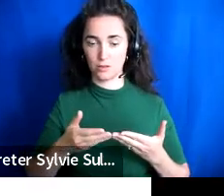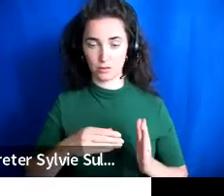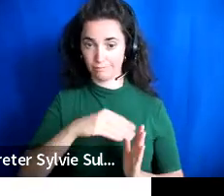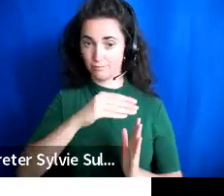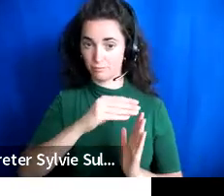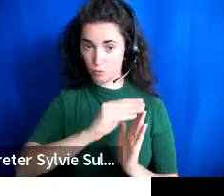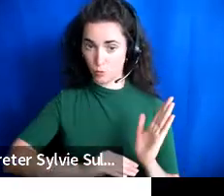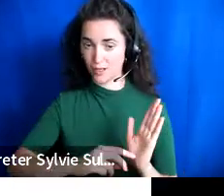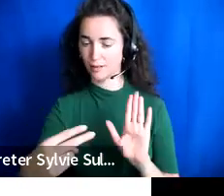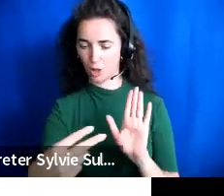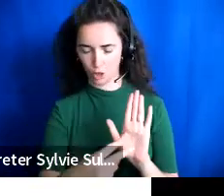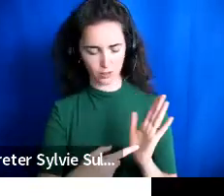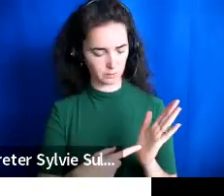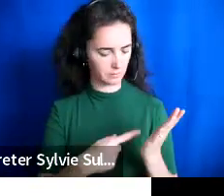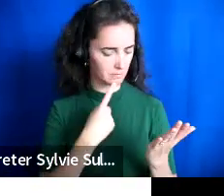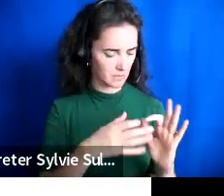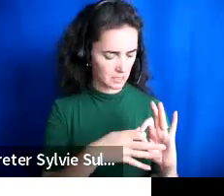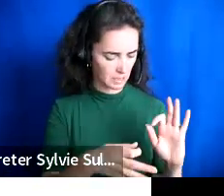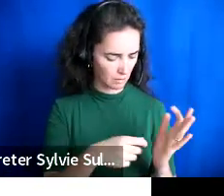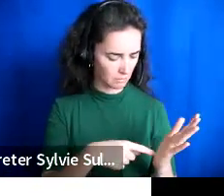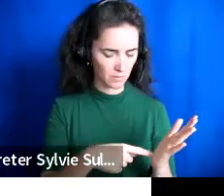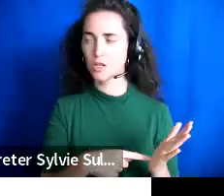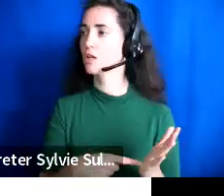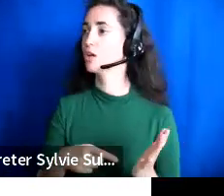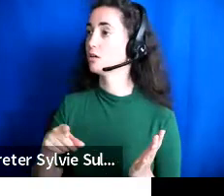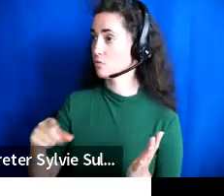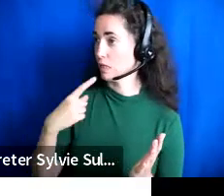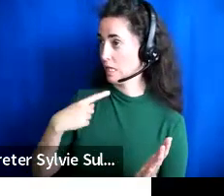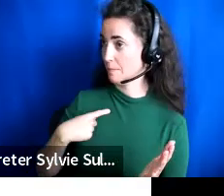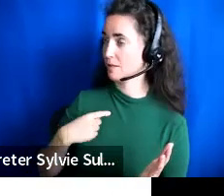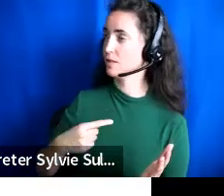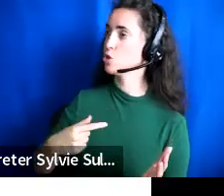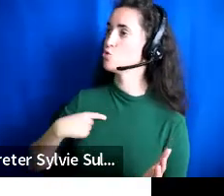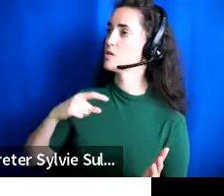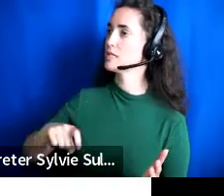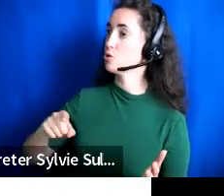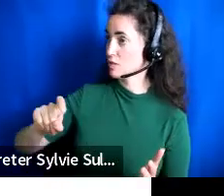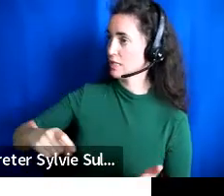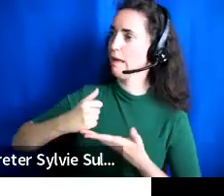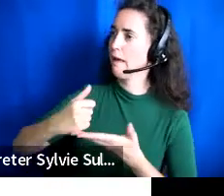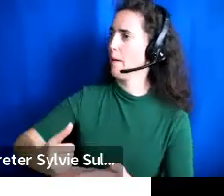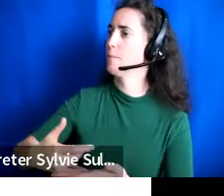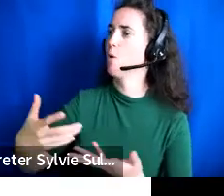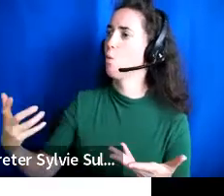You tell me tell you from me of accommodation you will need from me.